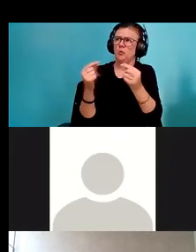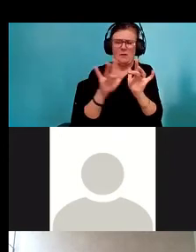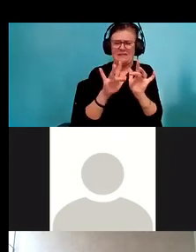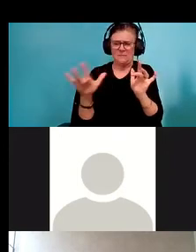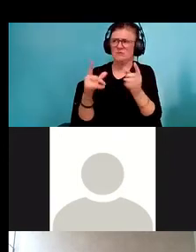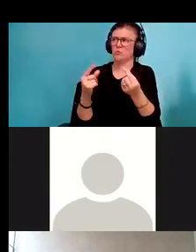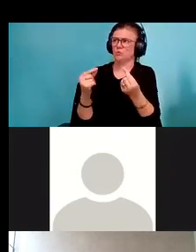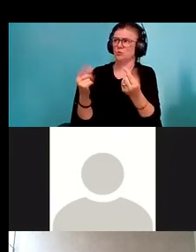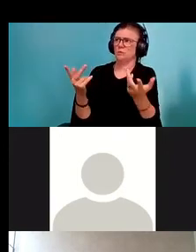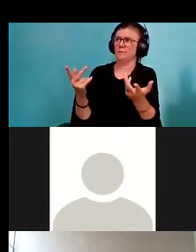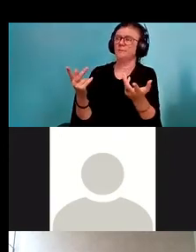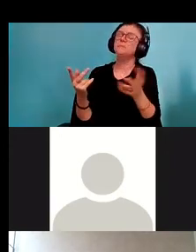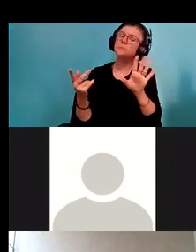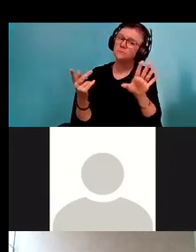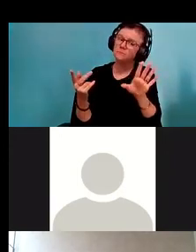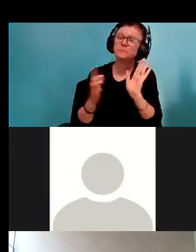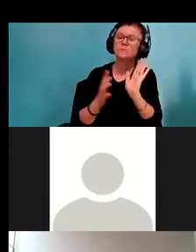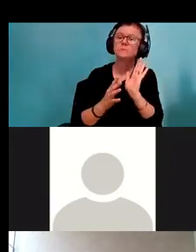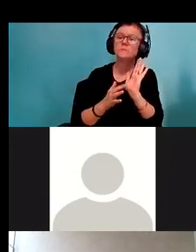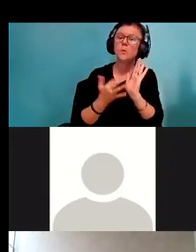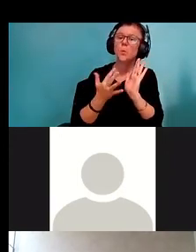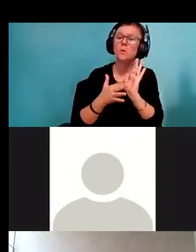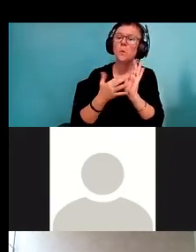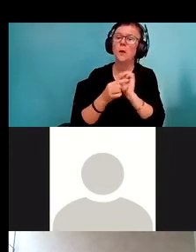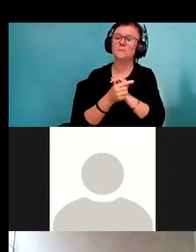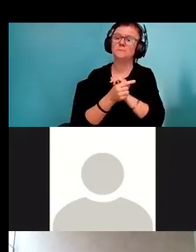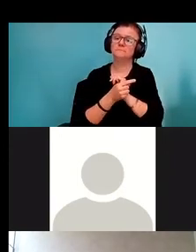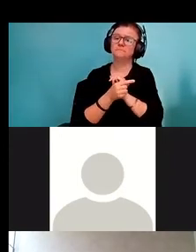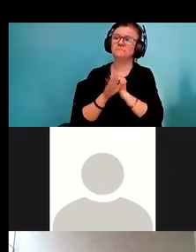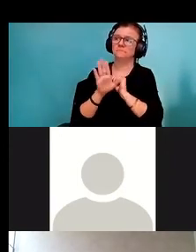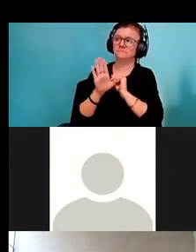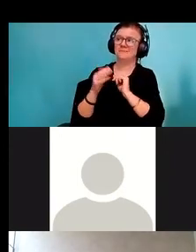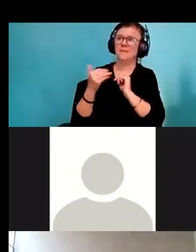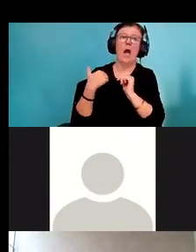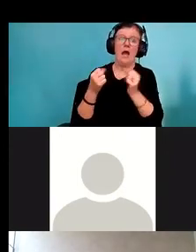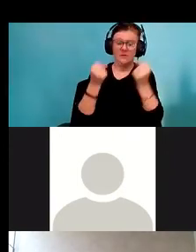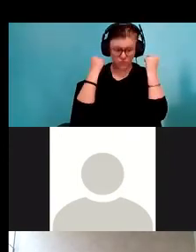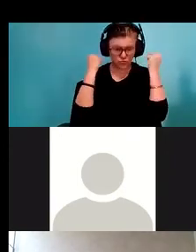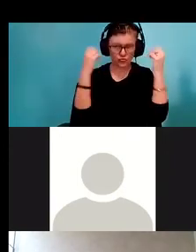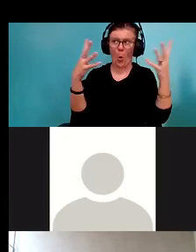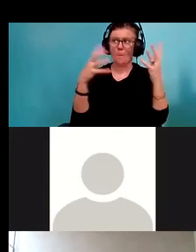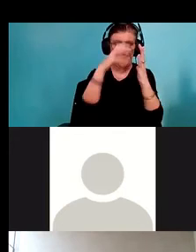However, every so often, we do get grantees saying, I have so much to write I don't have the space.